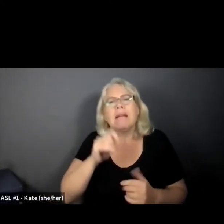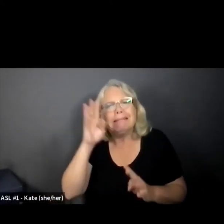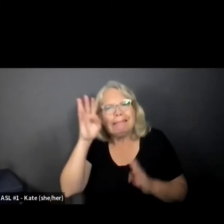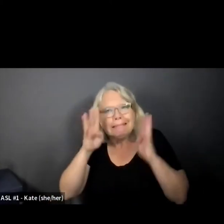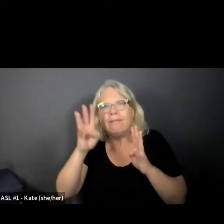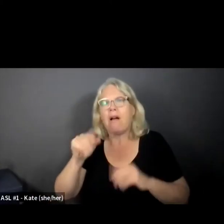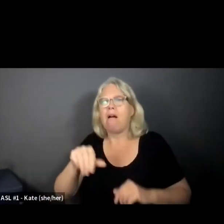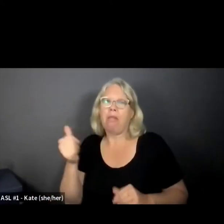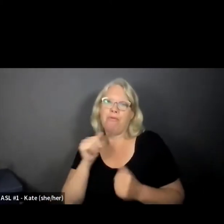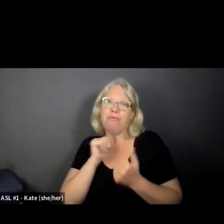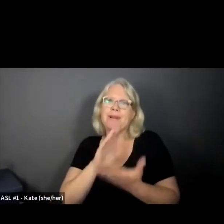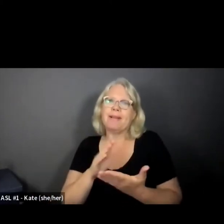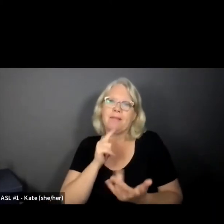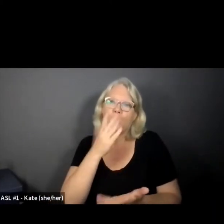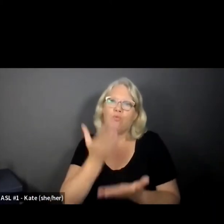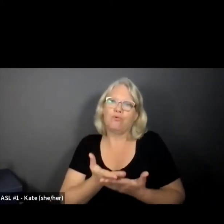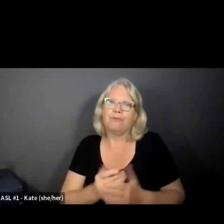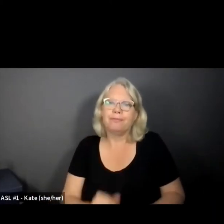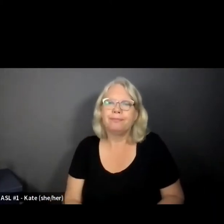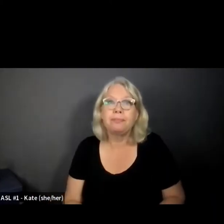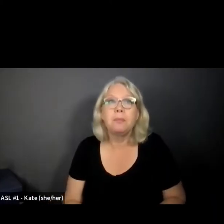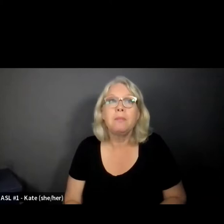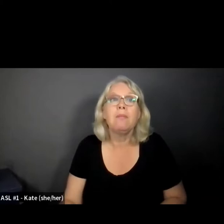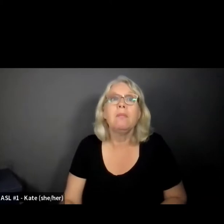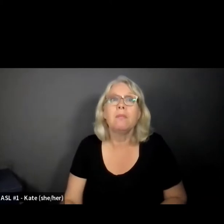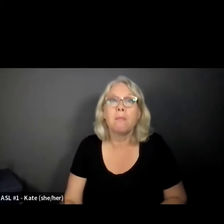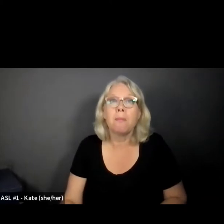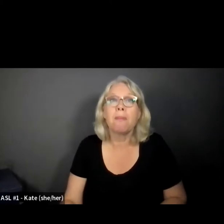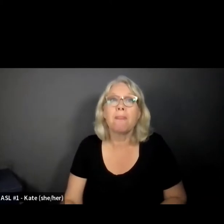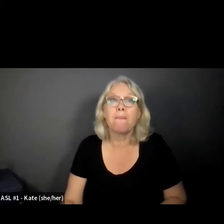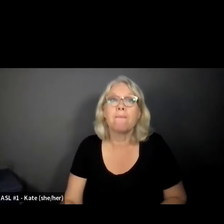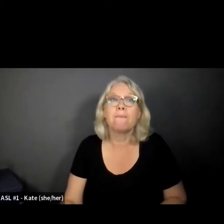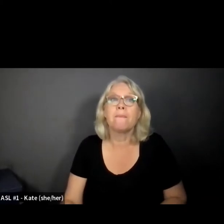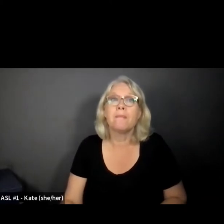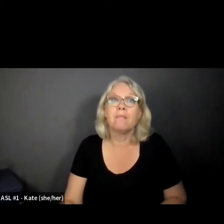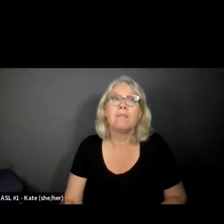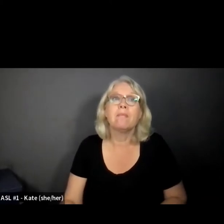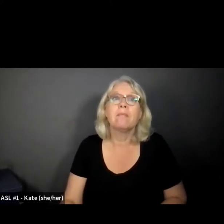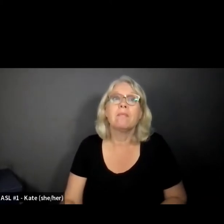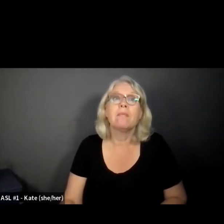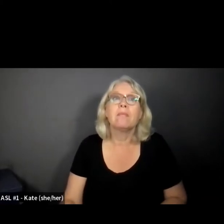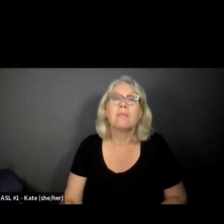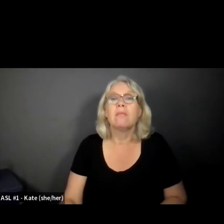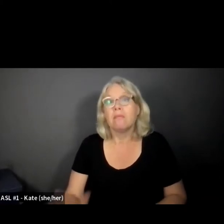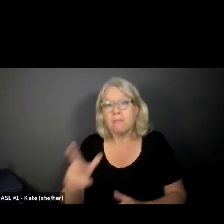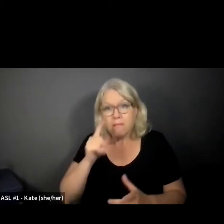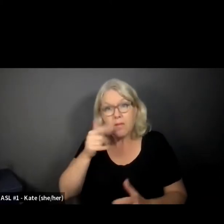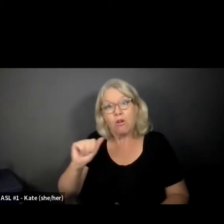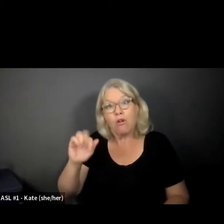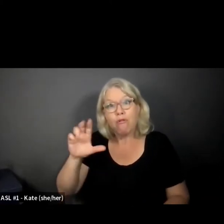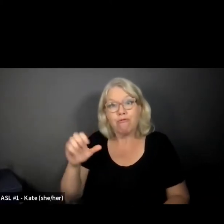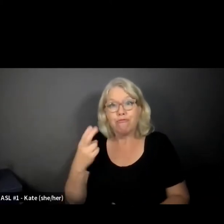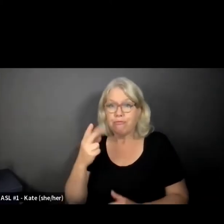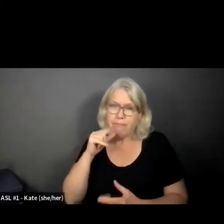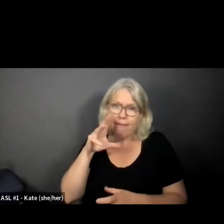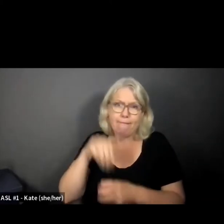TEST CASES AT ALL LEVELS OF THE COURTS AND TRIBUNALS AND BEFORE THE SUPREME COURT.